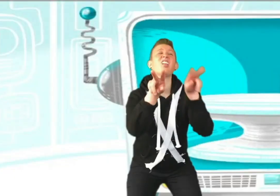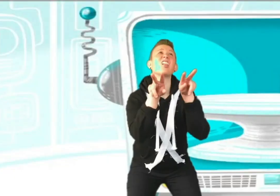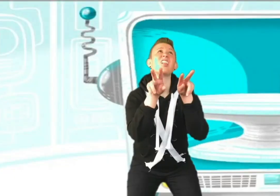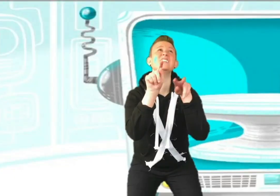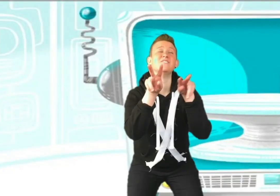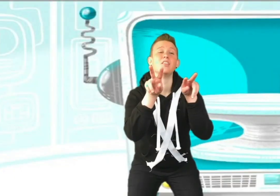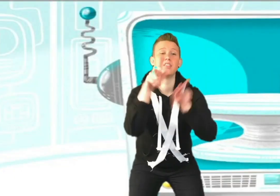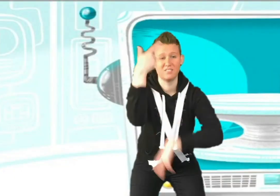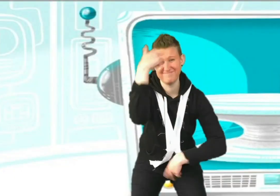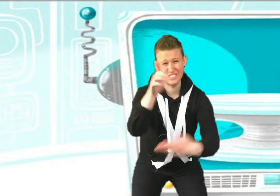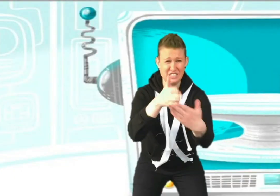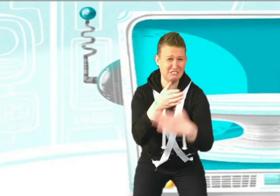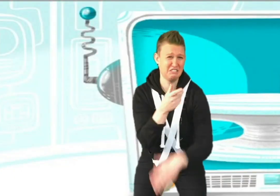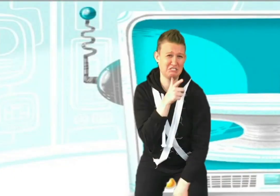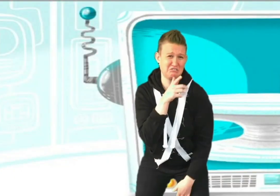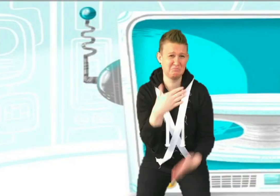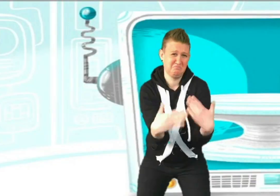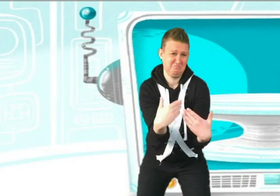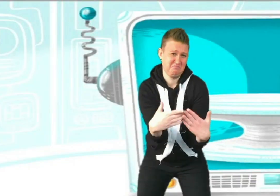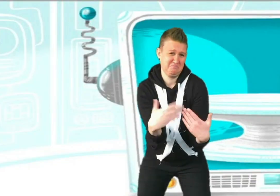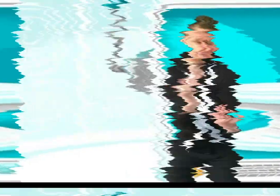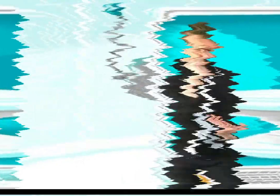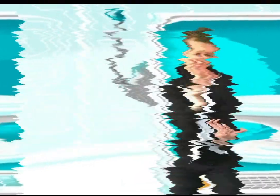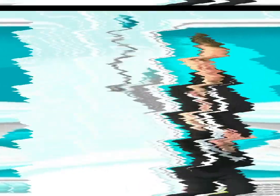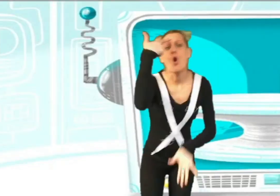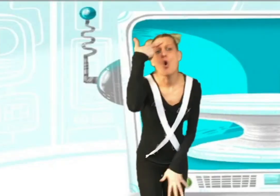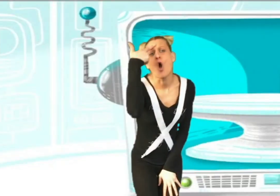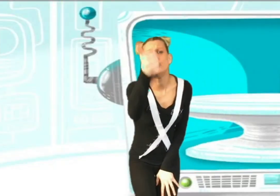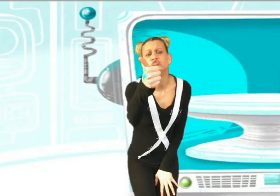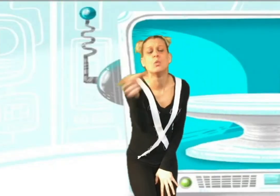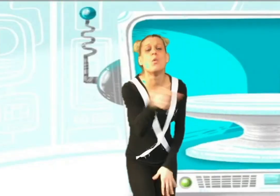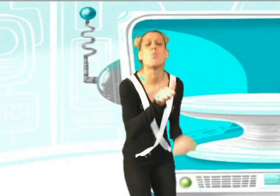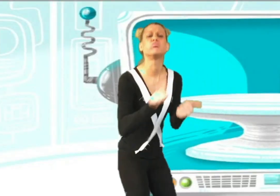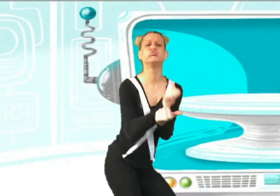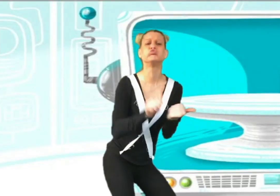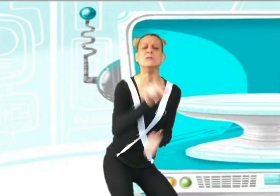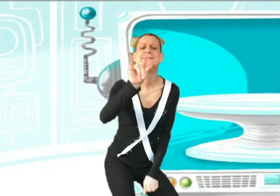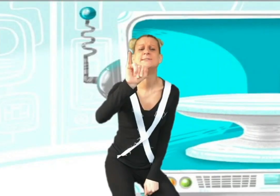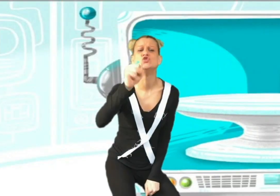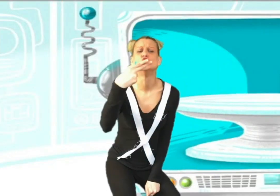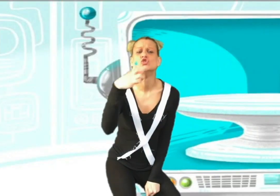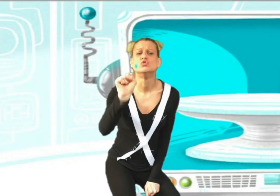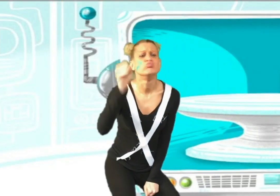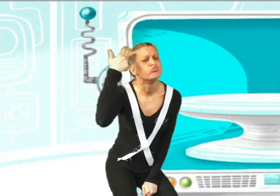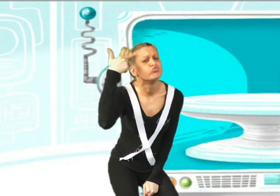They leave you free to cook the lunch And wash the dishes in the sink —